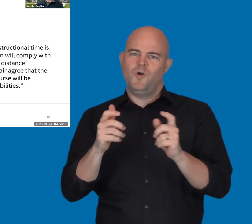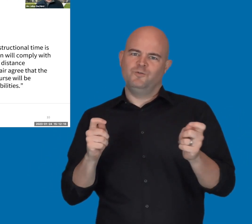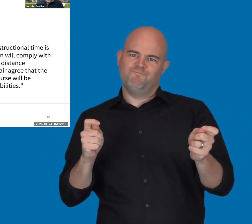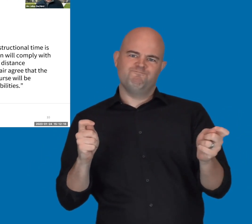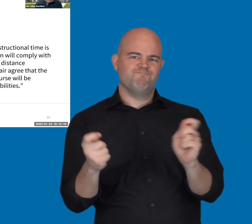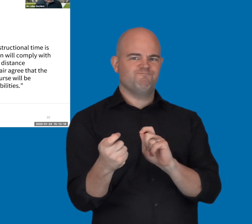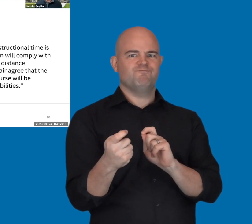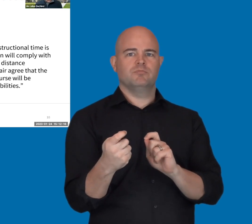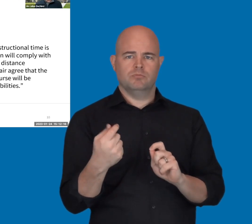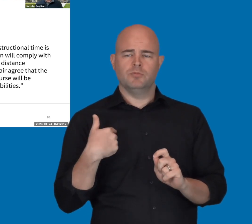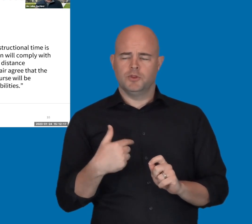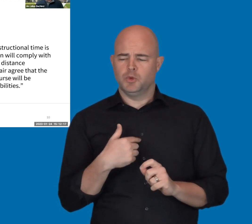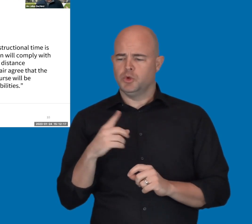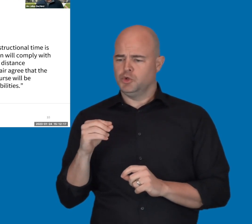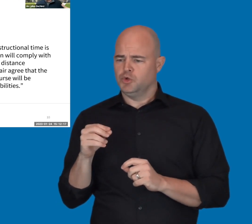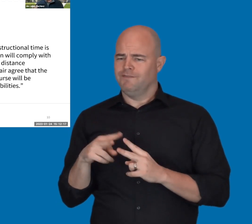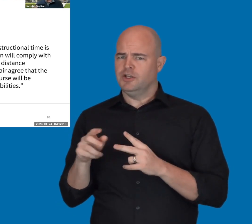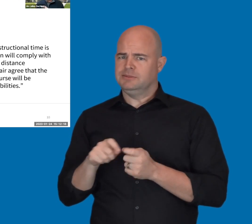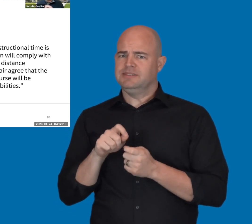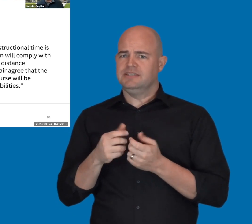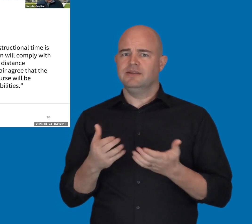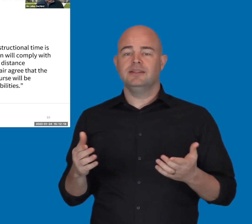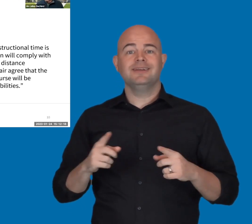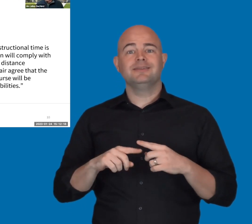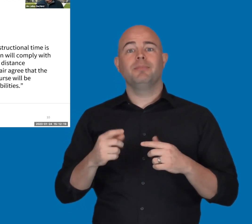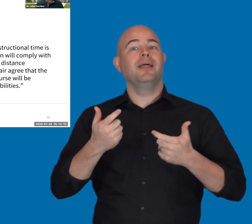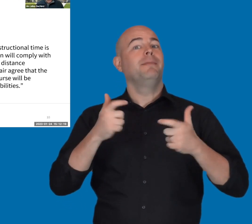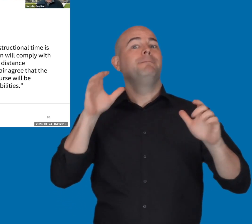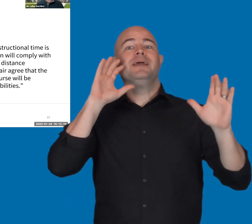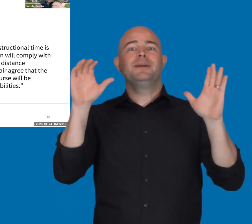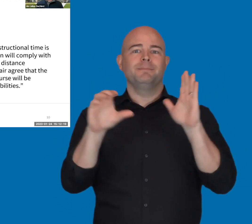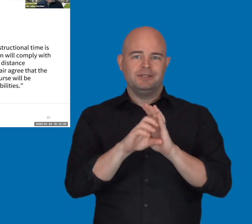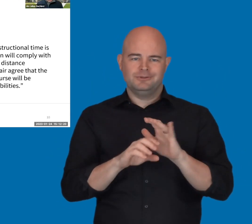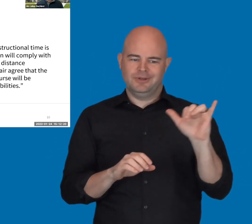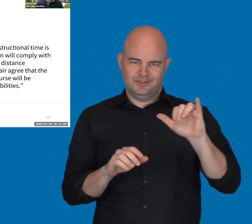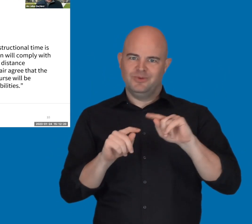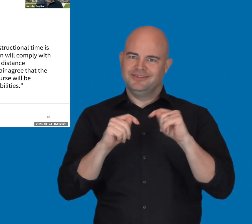And sometimes that's a matter of the innovation that's inherent in teaching online.